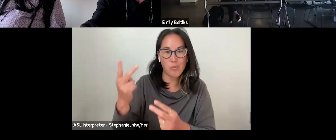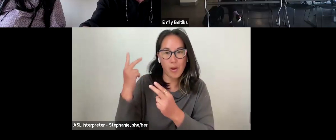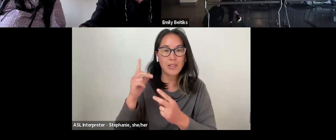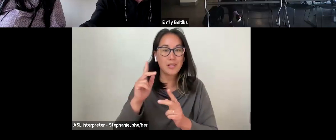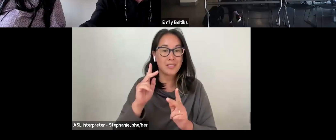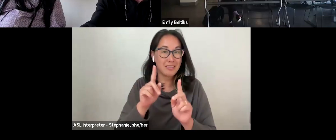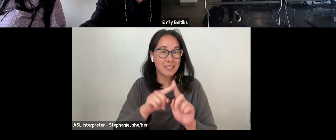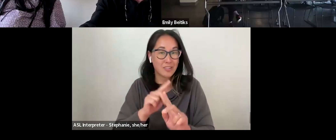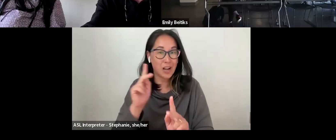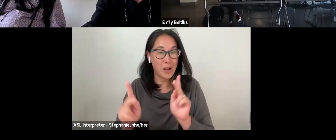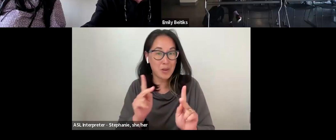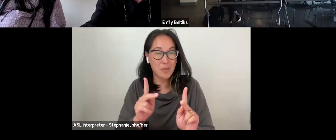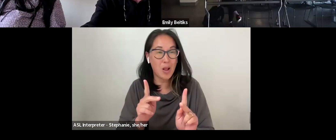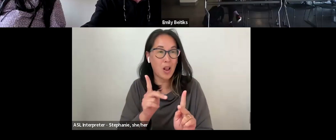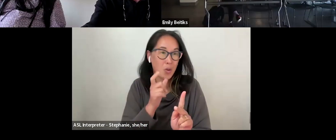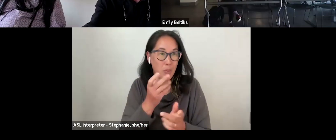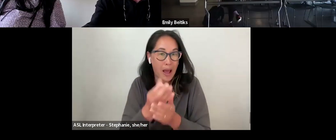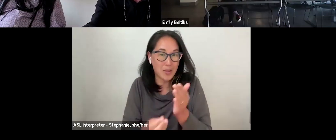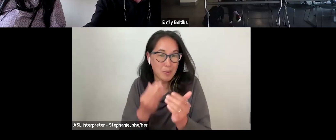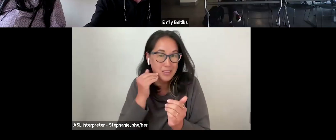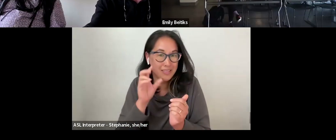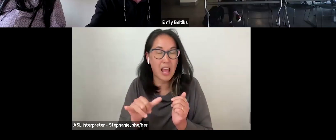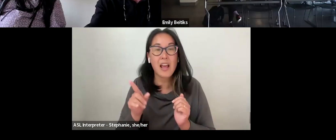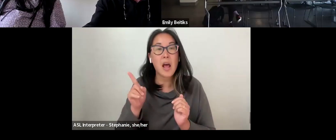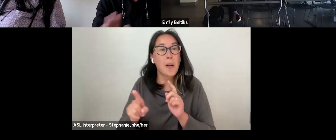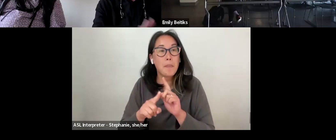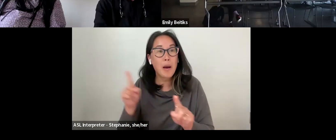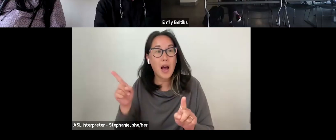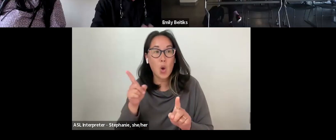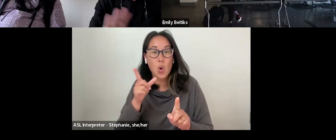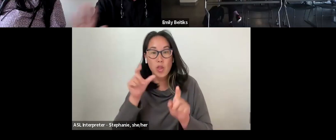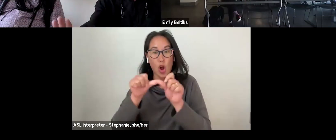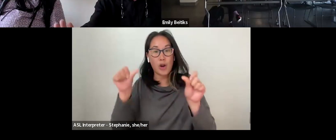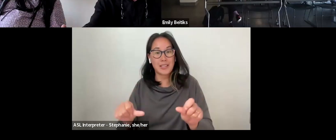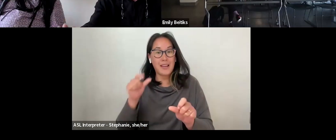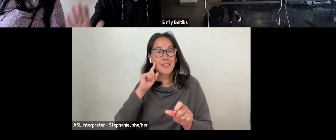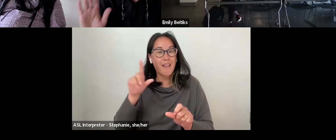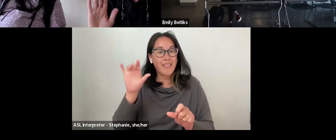The architect of the studies, Eugene Saenger, refused to apologize. He was like, "This is not going to happen."